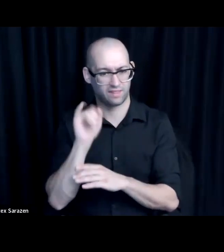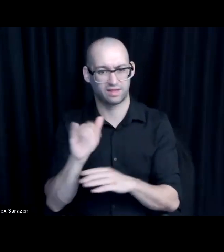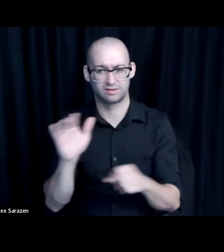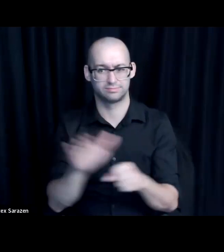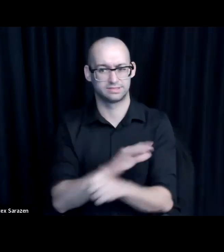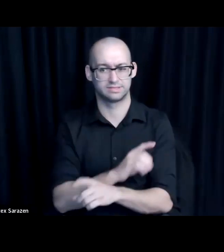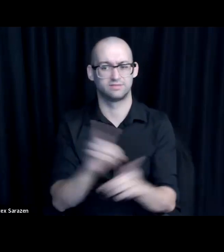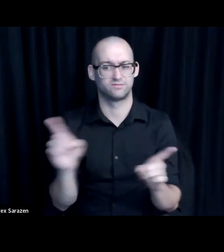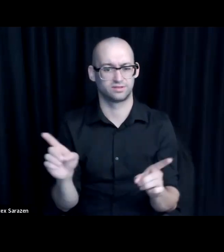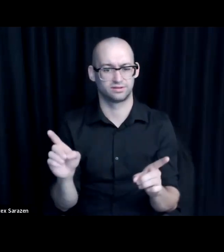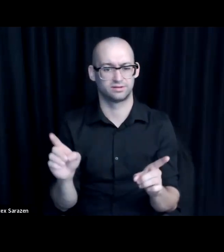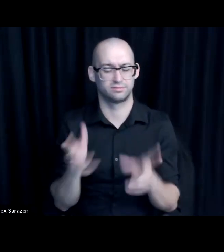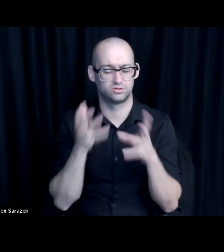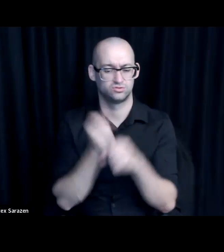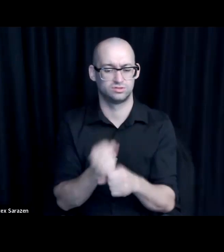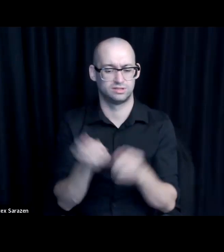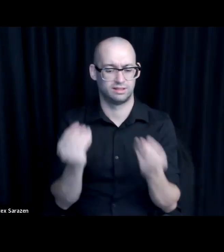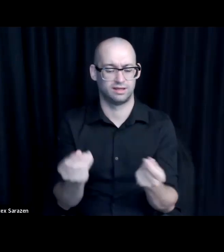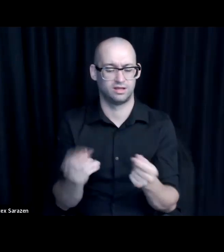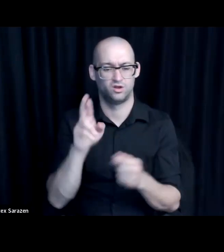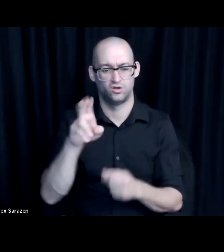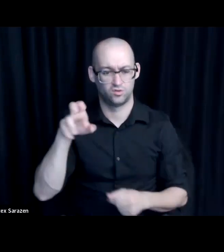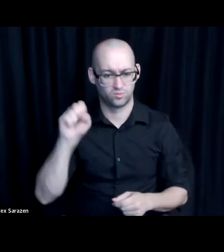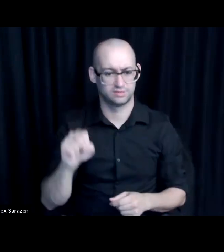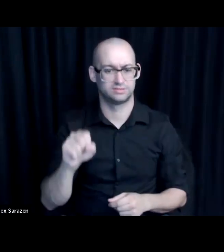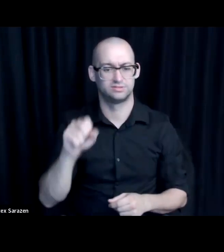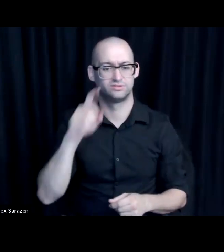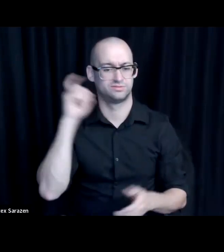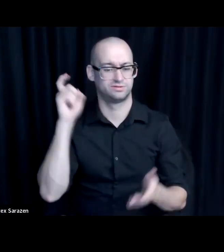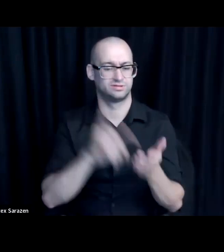know the the the trust land, the reservation and then the recognized and the unrecognized Tribes,